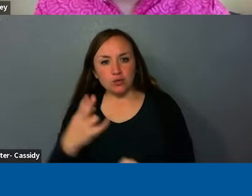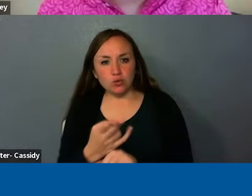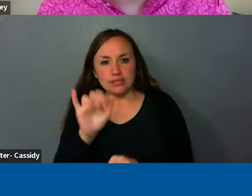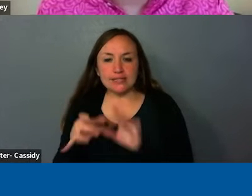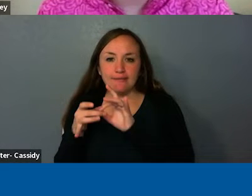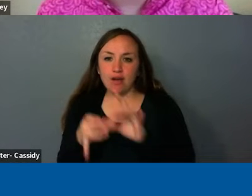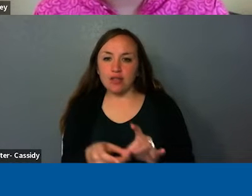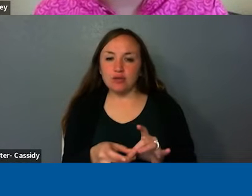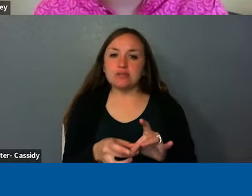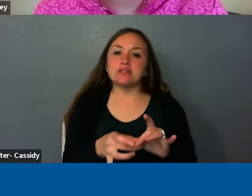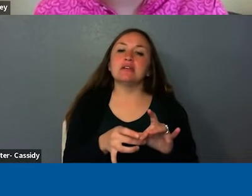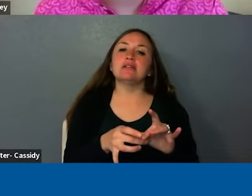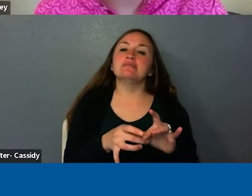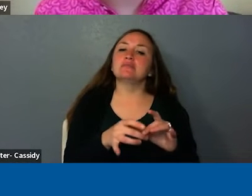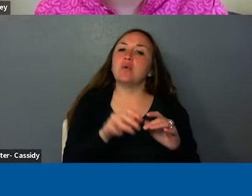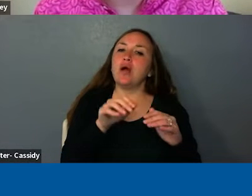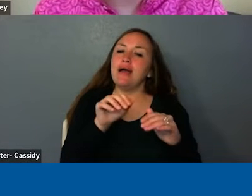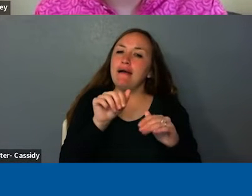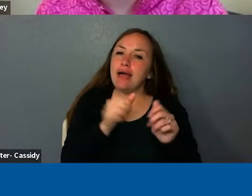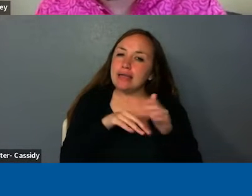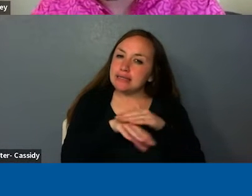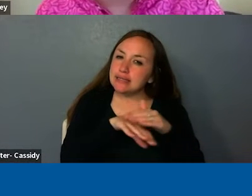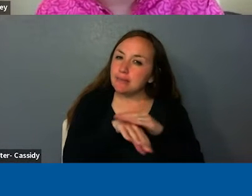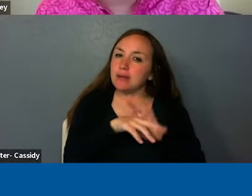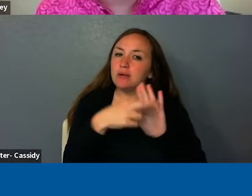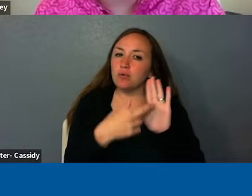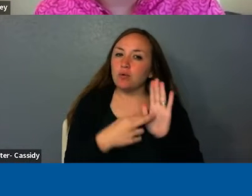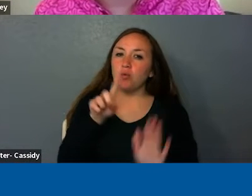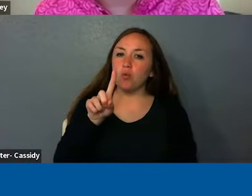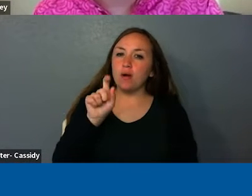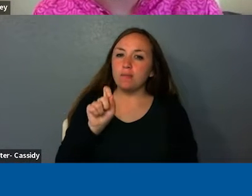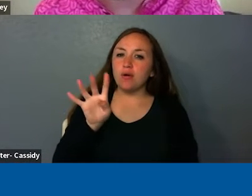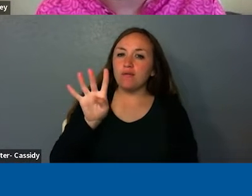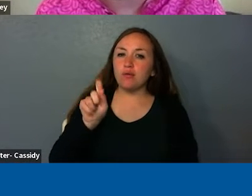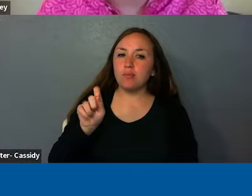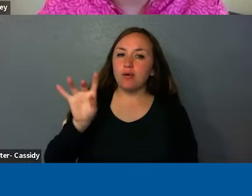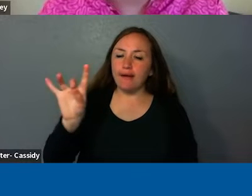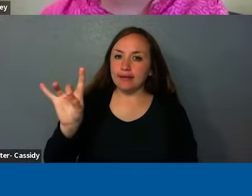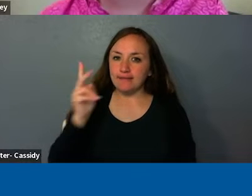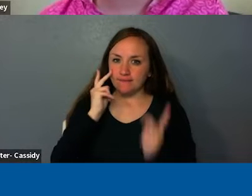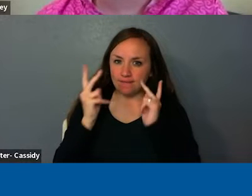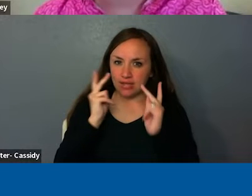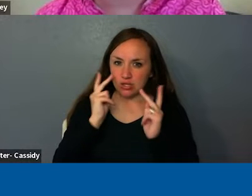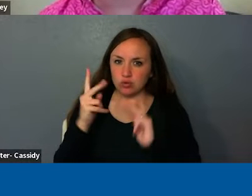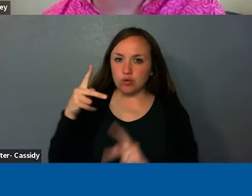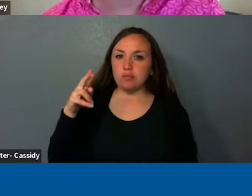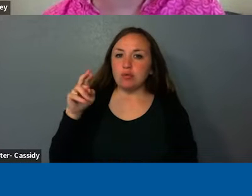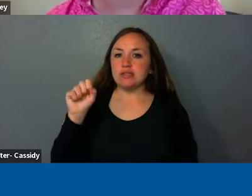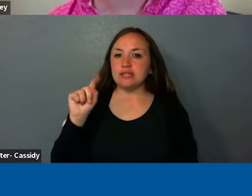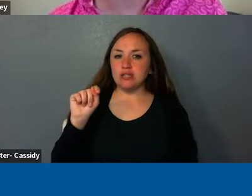namely success criterion 1.4.8, visual presentation. Foreground and background colors can be selected